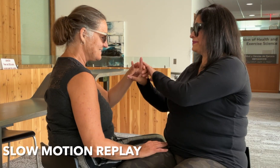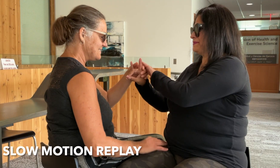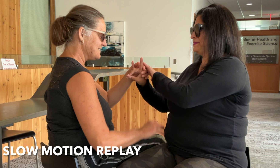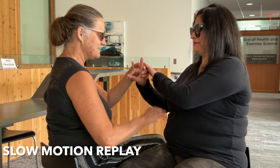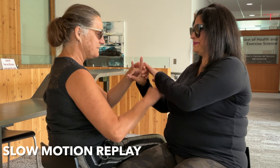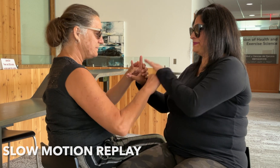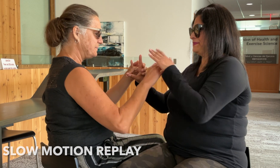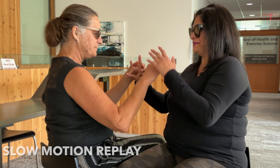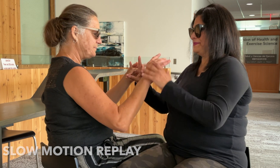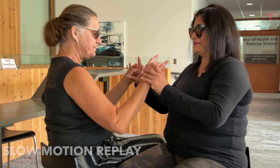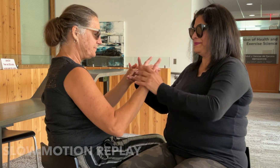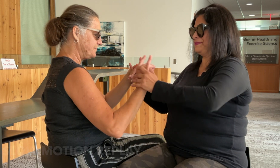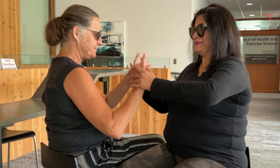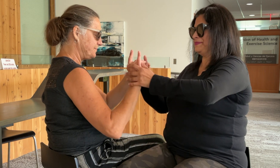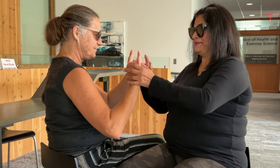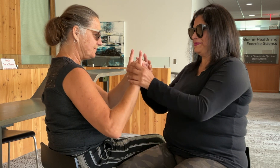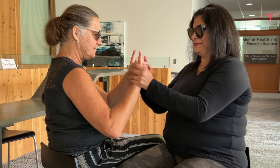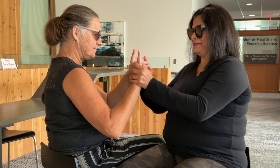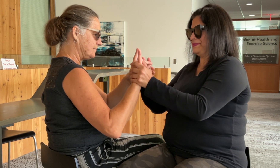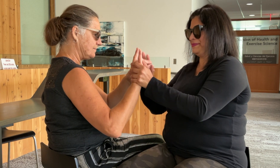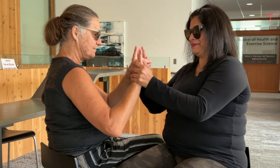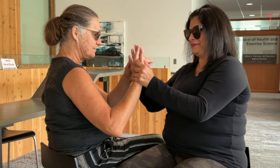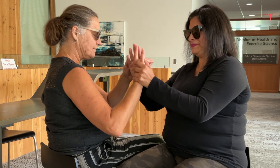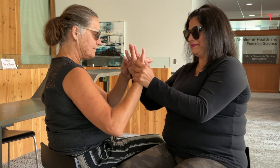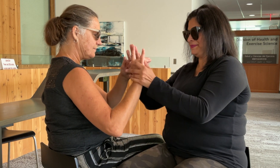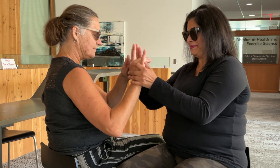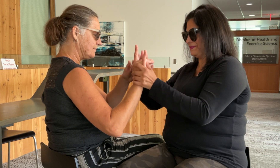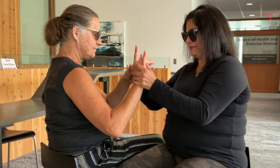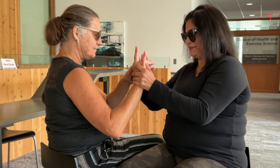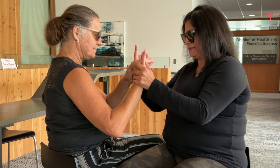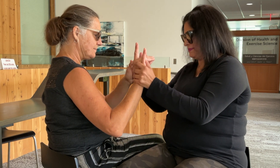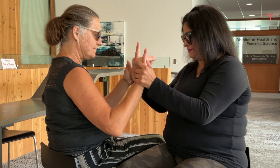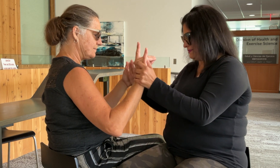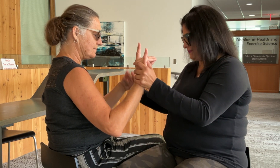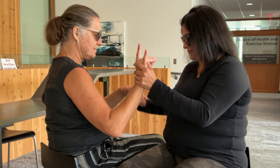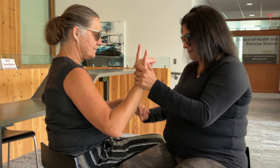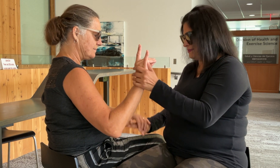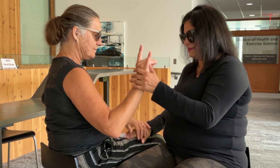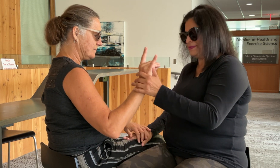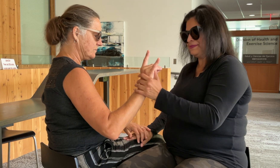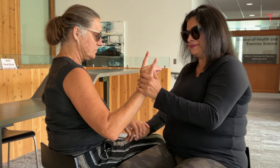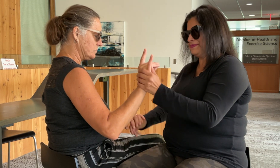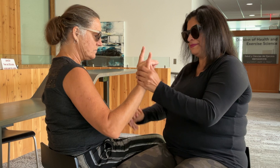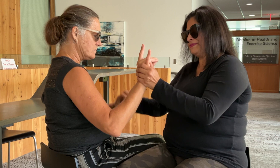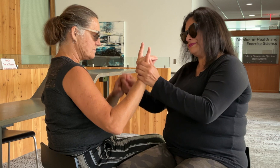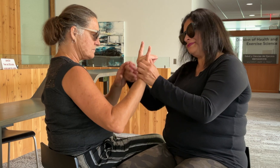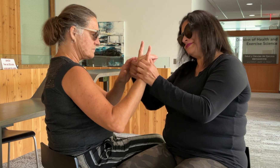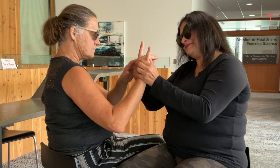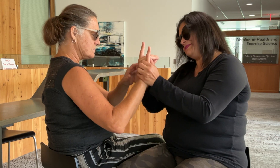Slow motion replay. [Les] I am a dog groomer, and one day there was a dog